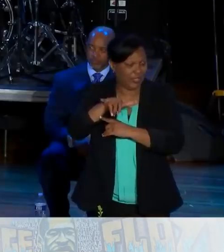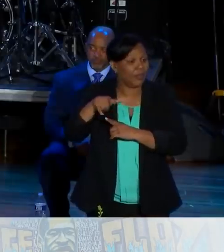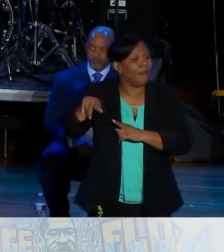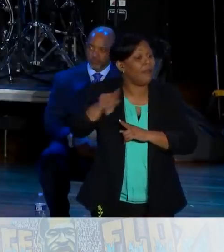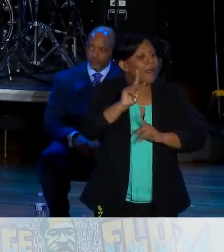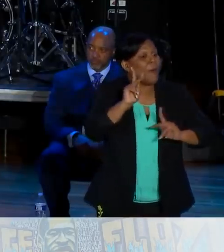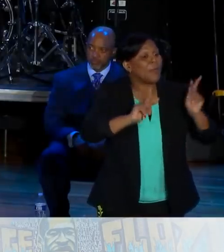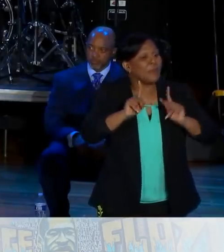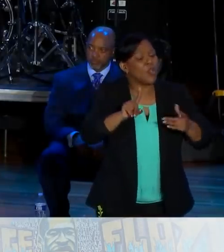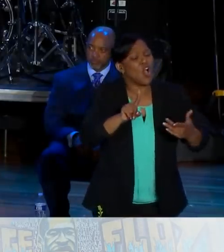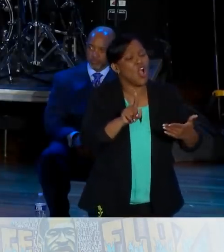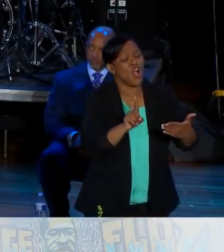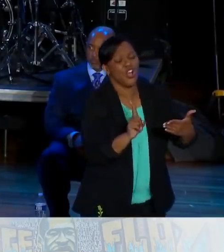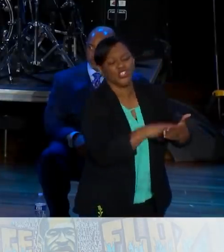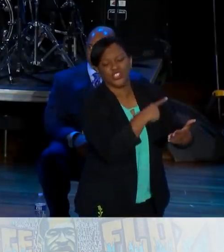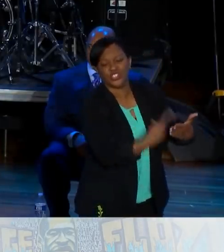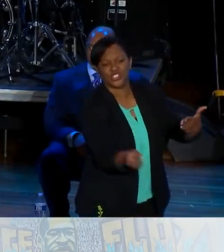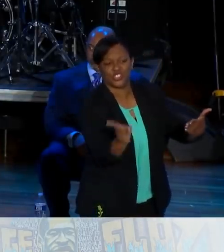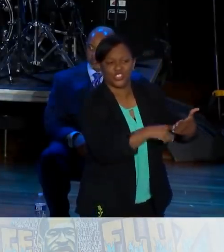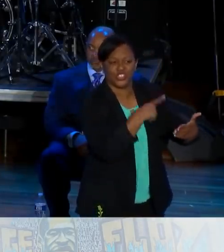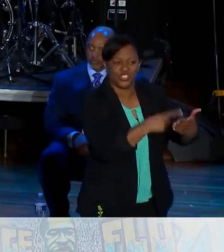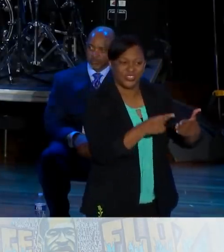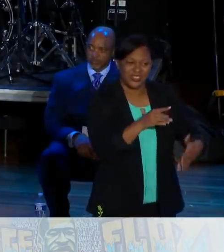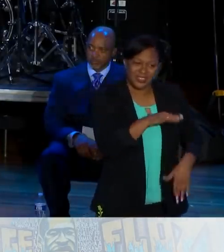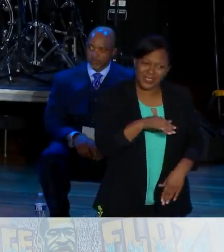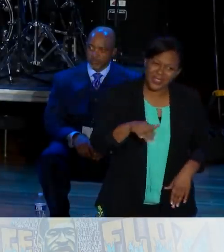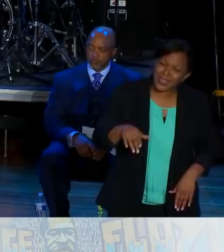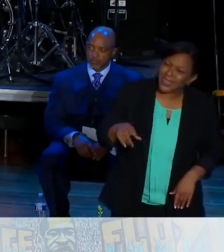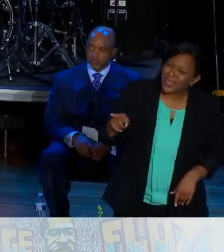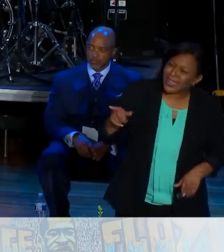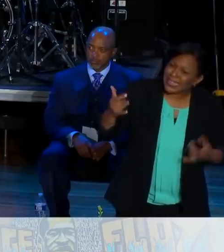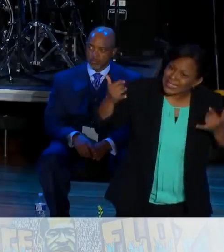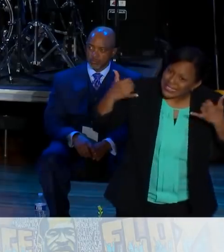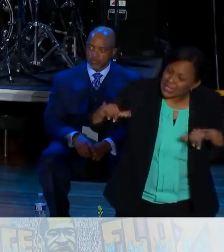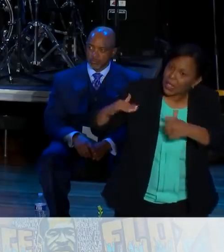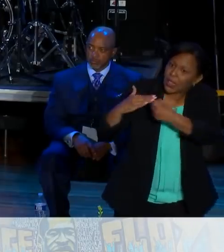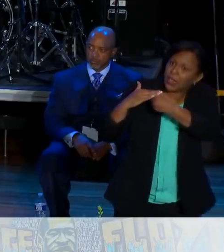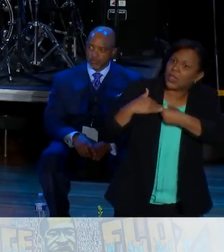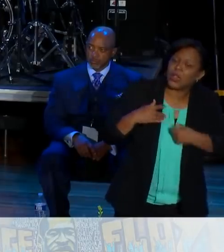SEE A BLACK WOMAN ON TV, OPRAH WINFREY, YOU MESS WITH HER, BECAUSE YOU CAN'T YOUR KNEE OFF